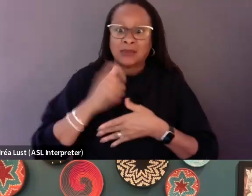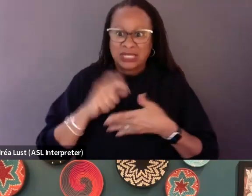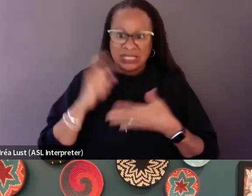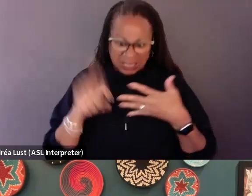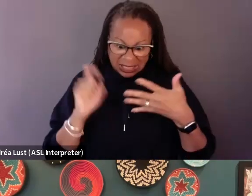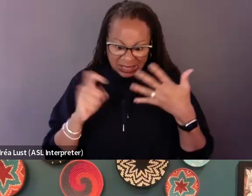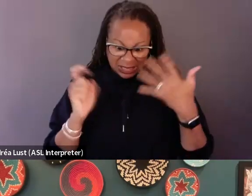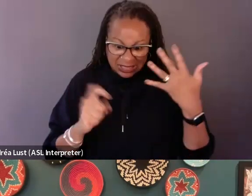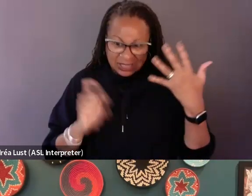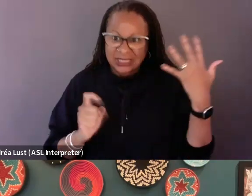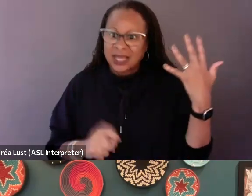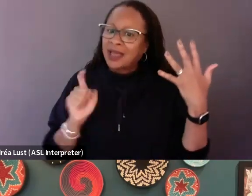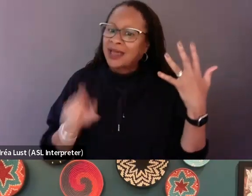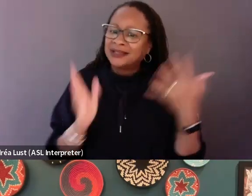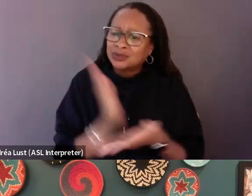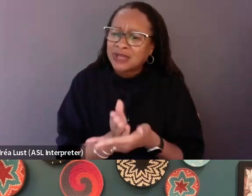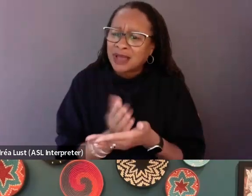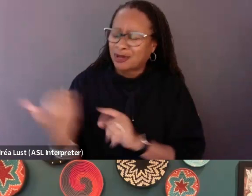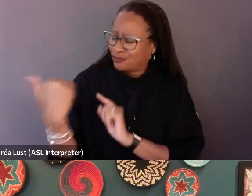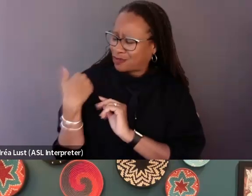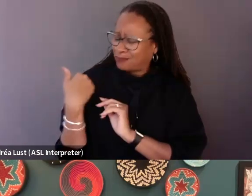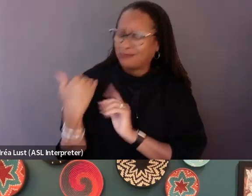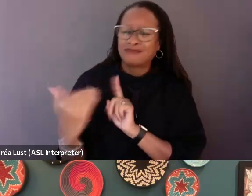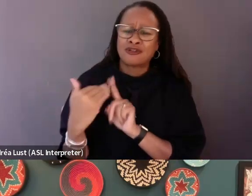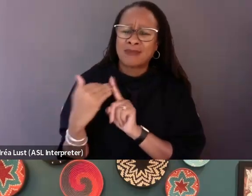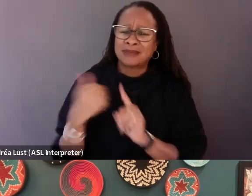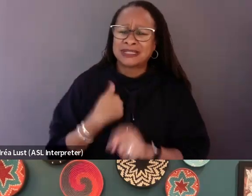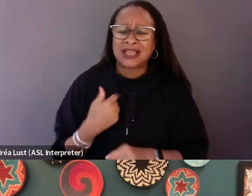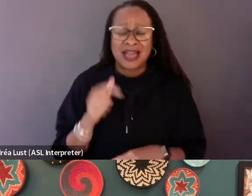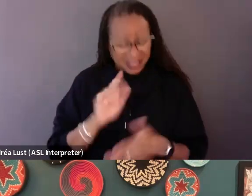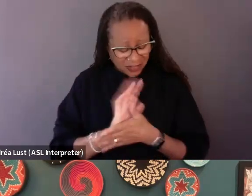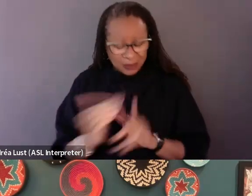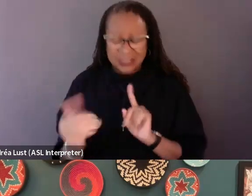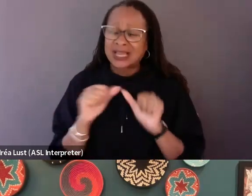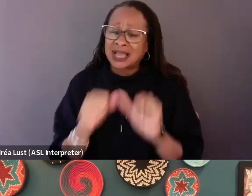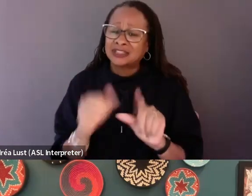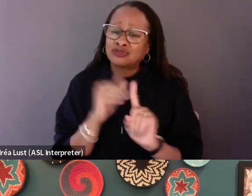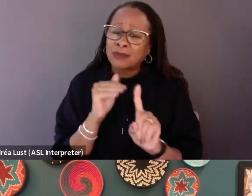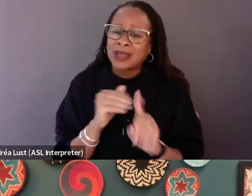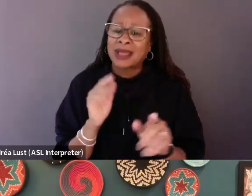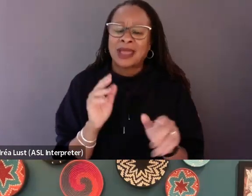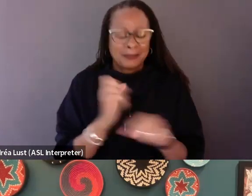And I constantly remind myself, this film for me is a constant reminder of keeping things in perspective,